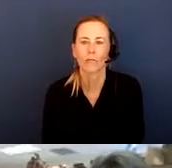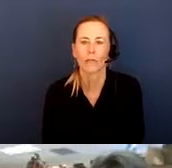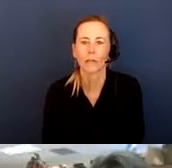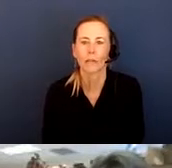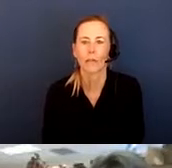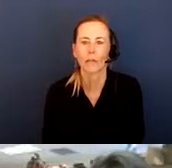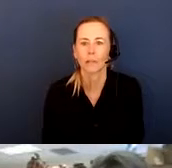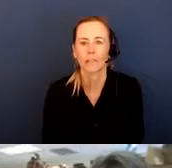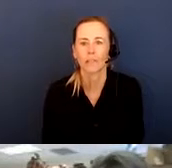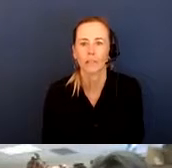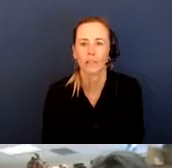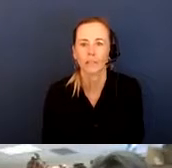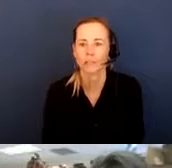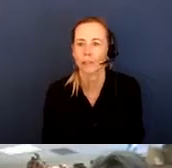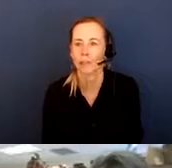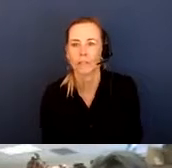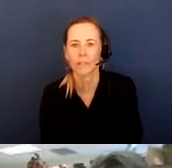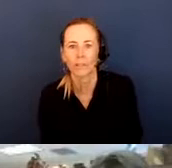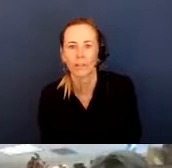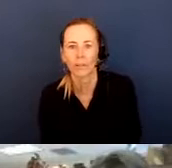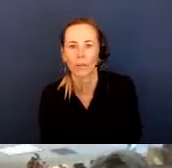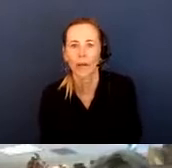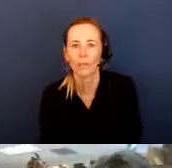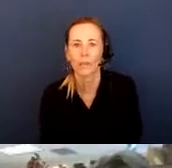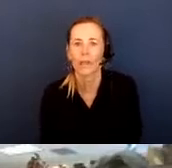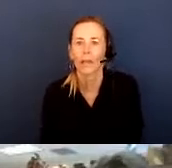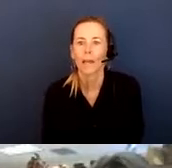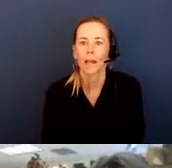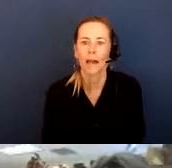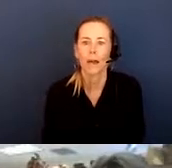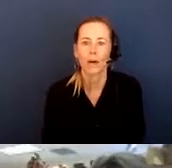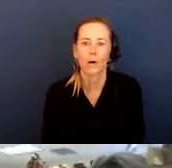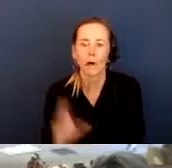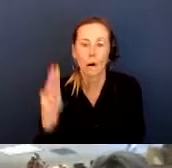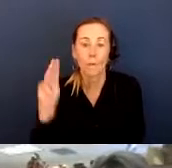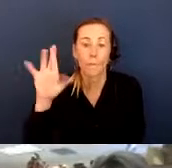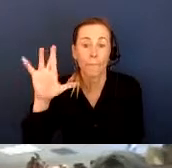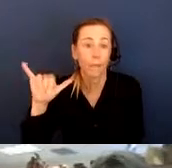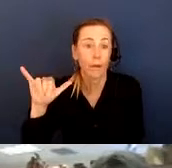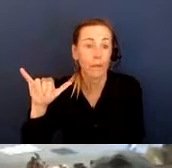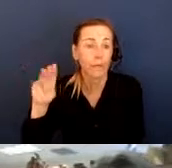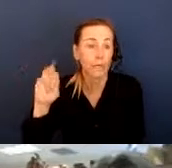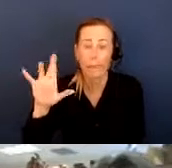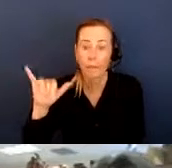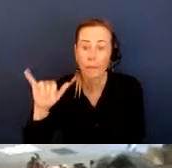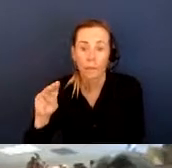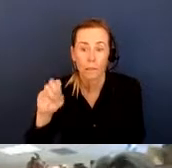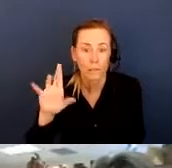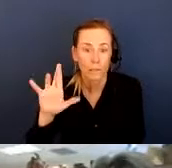Jose: Thank you. I appreciate it. Tom: Mary, you go ahead. Mary? Mary?